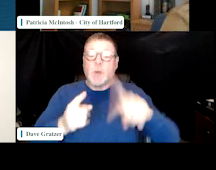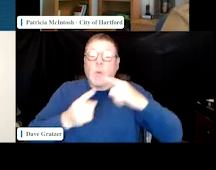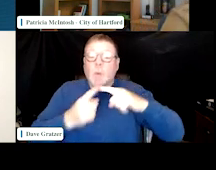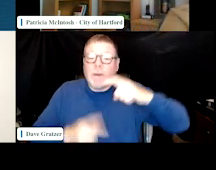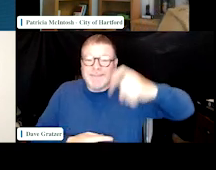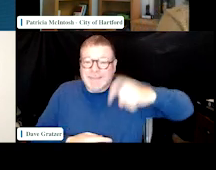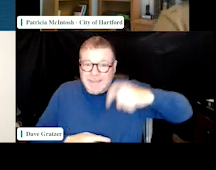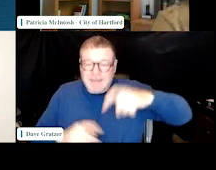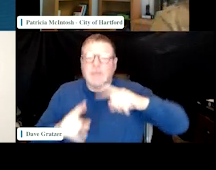to receive them.